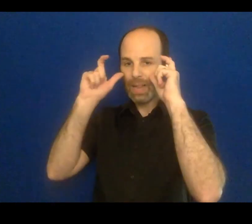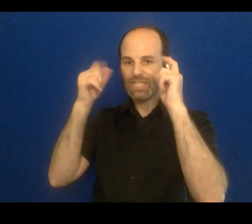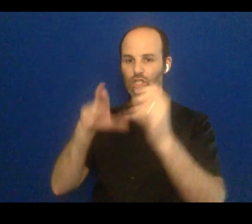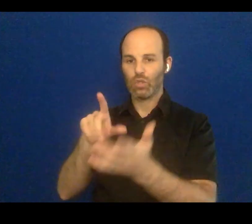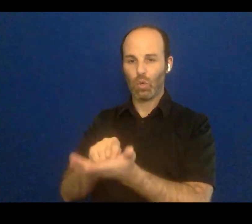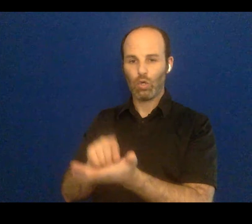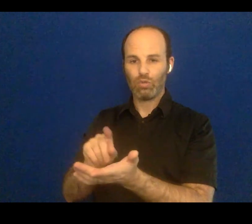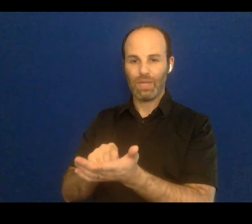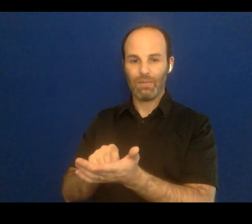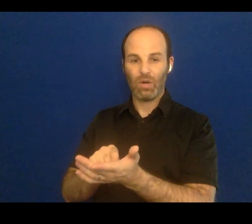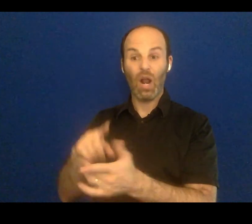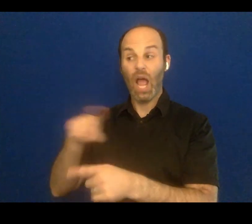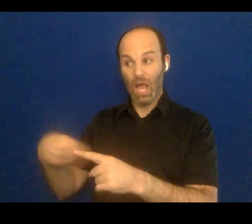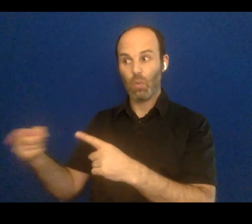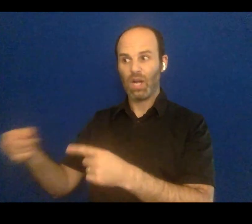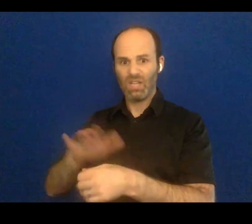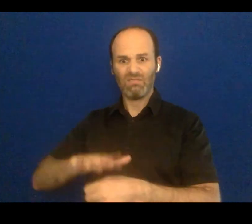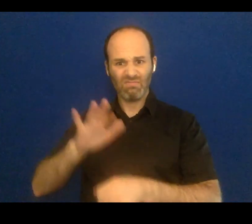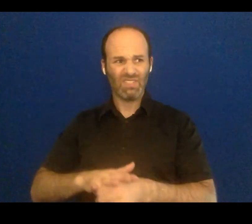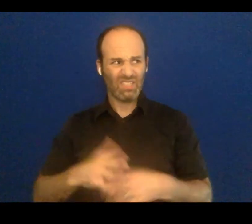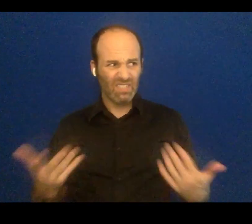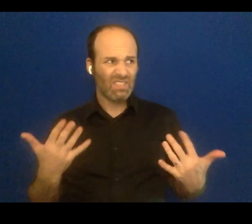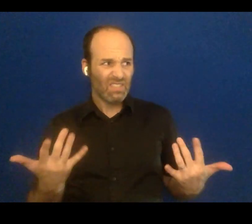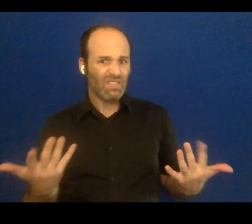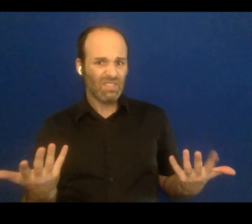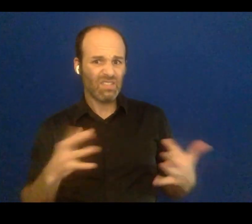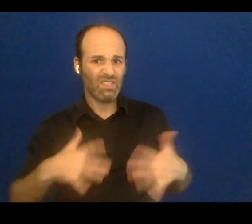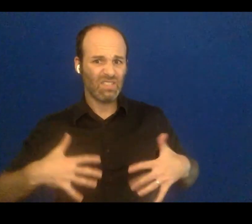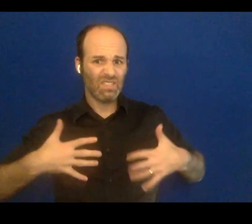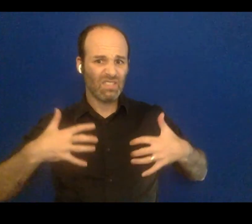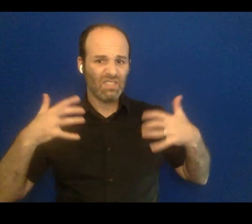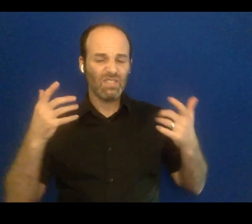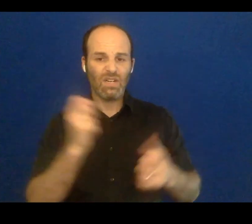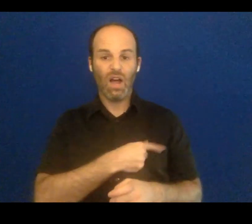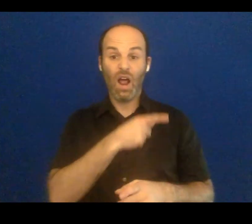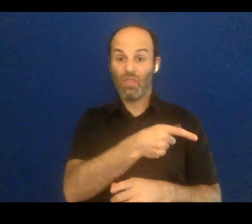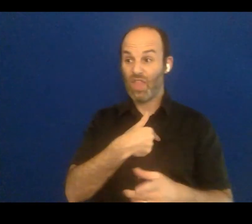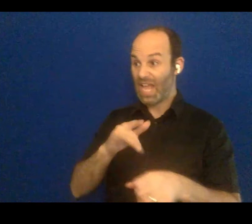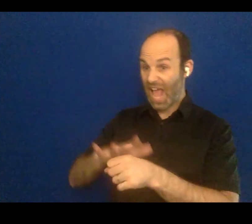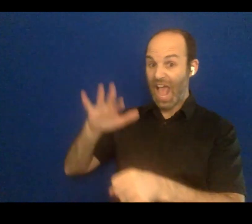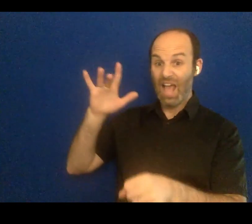NEWSPAPER AND WHEN HE BECAME AGITATED THEY ESCALATED THE